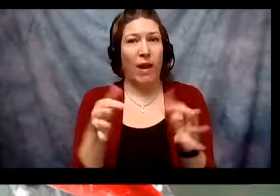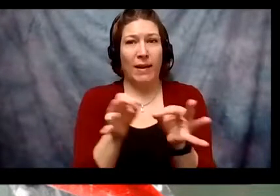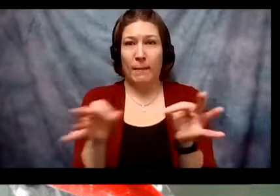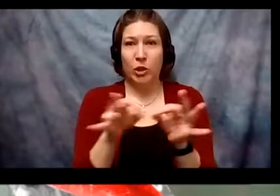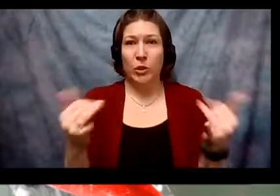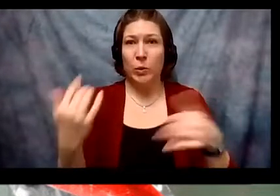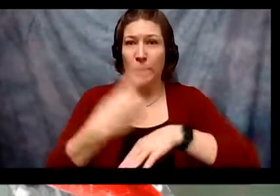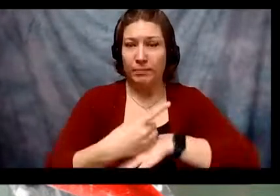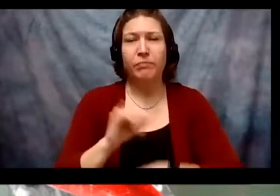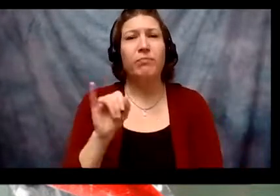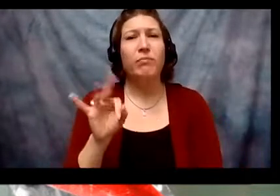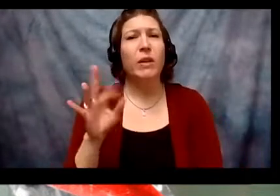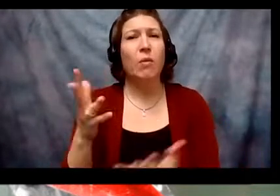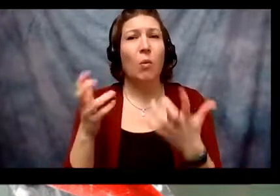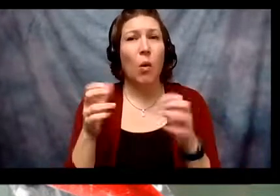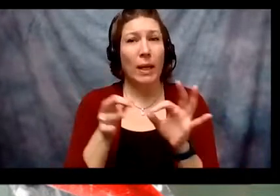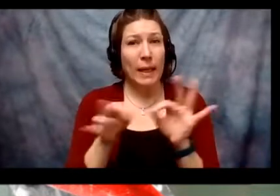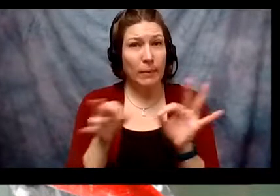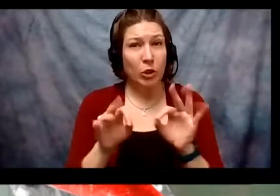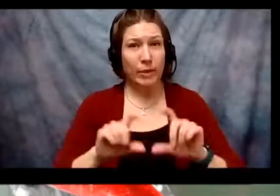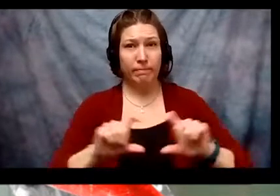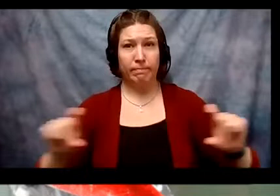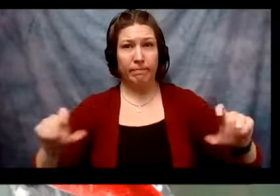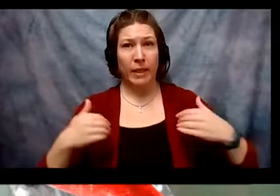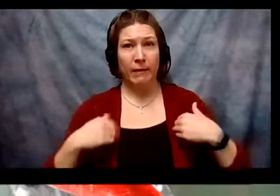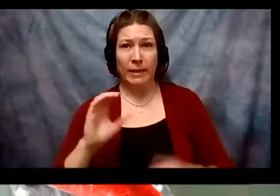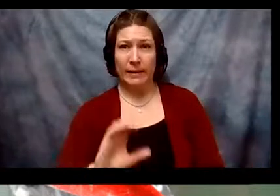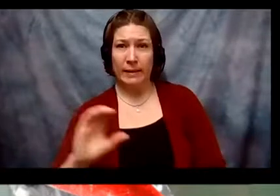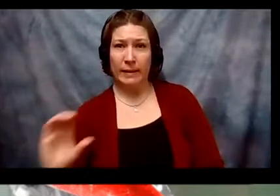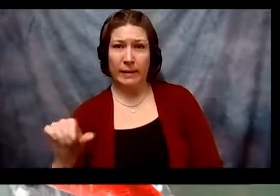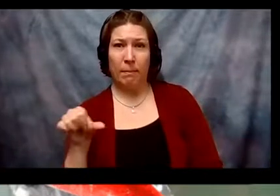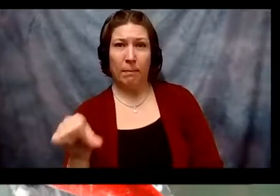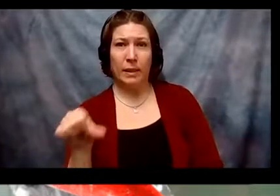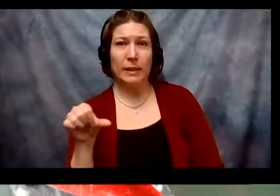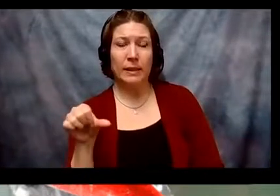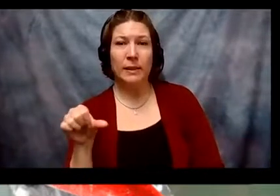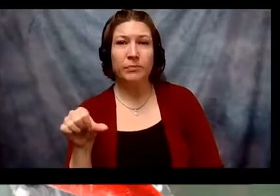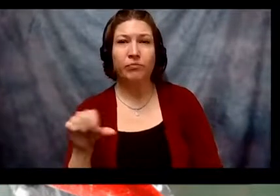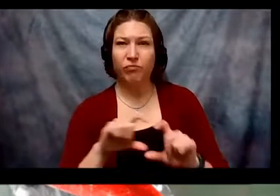For captioning, click on the two Cs on the lower taskbar,